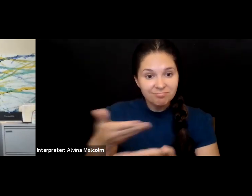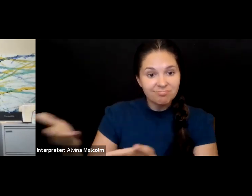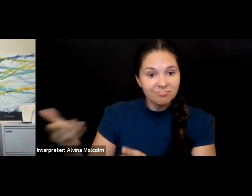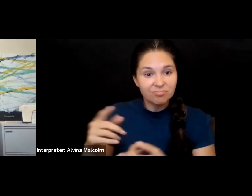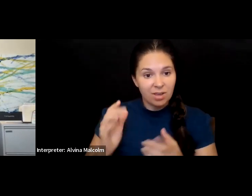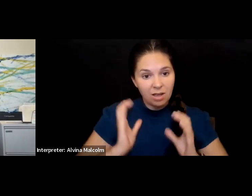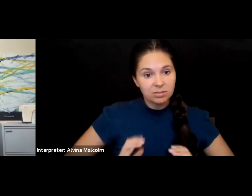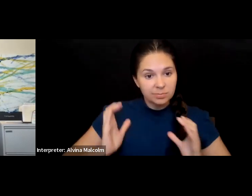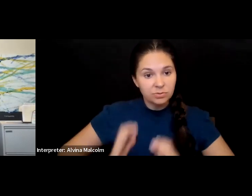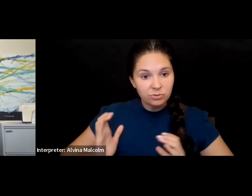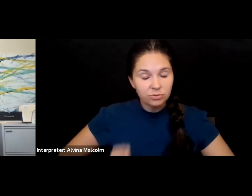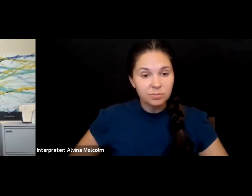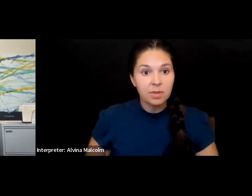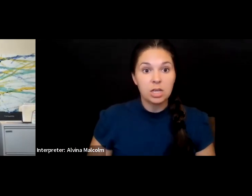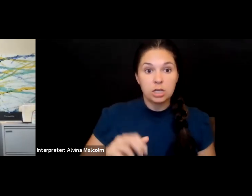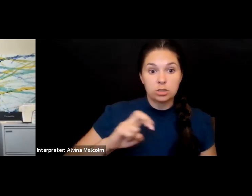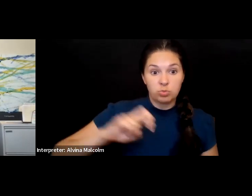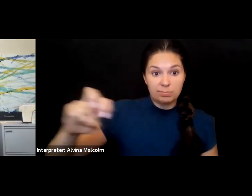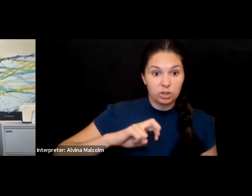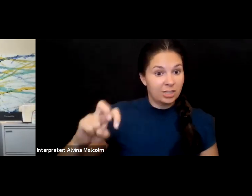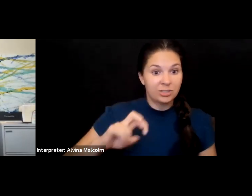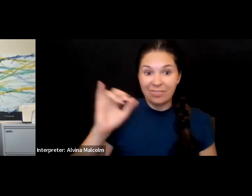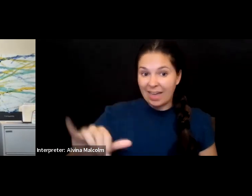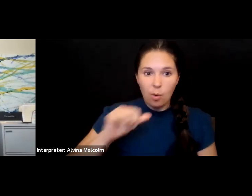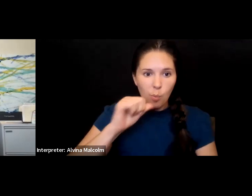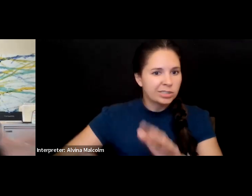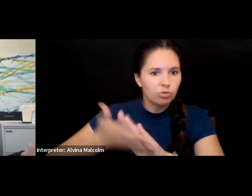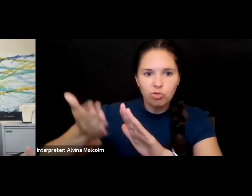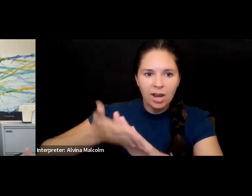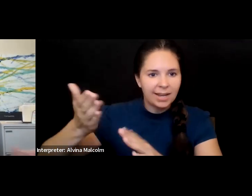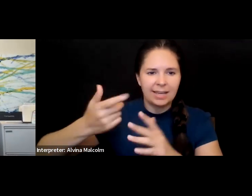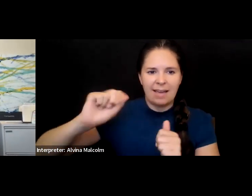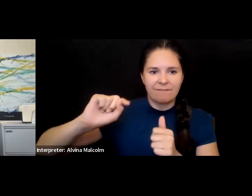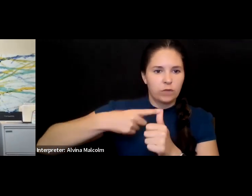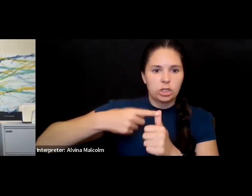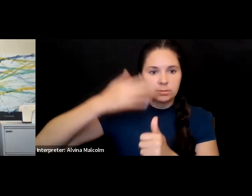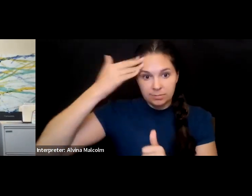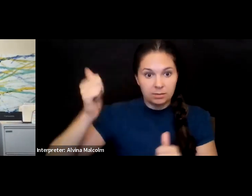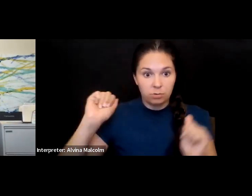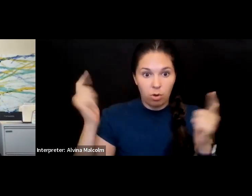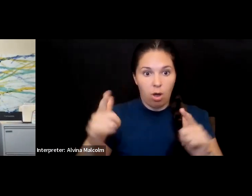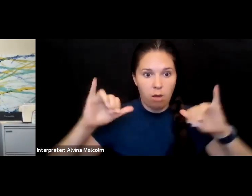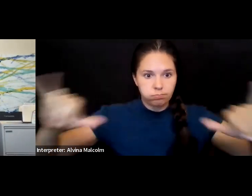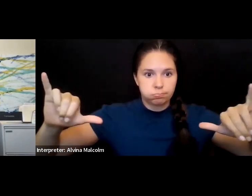with our local transportation and get a food delivery to all -- to our